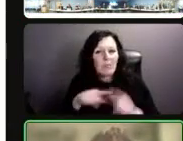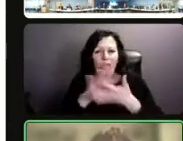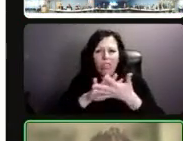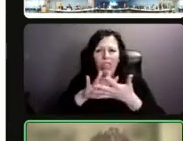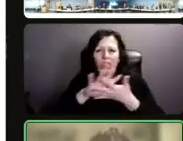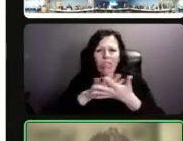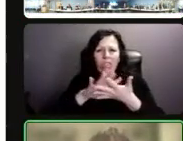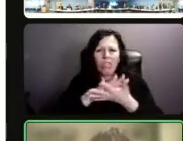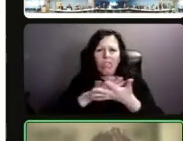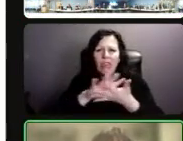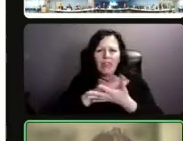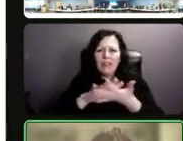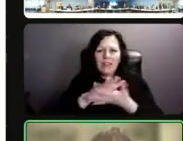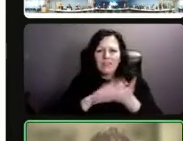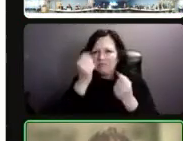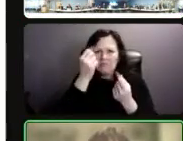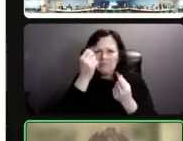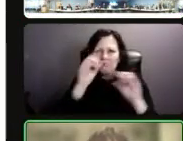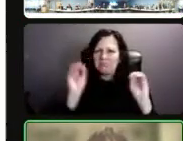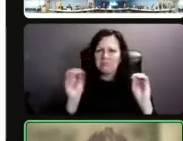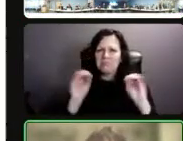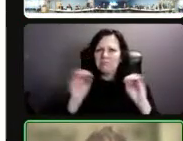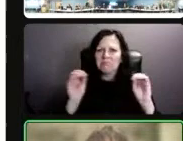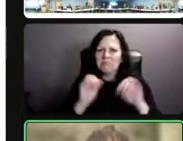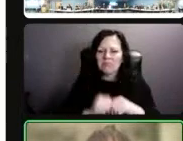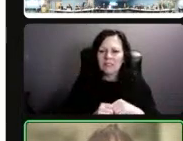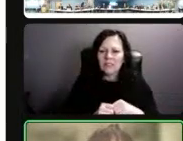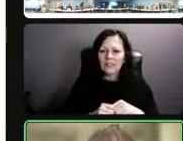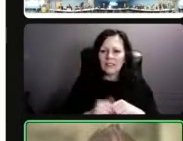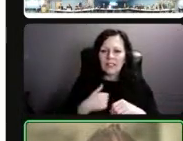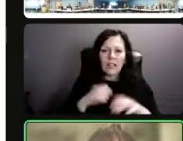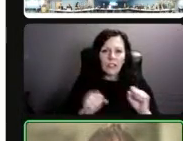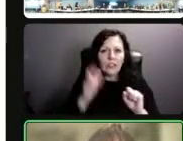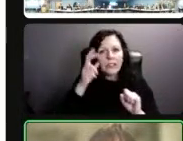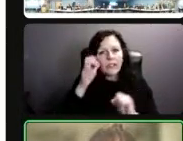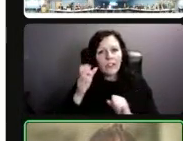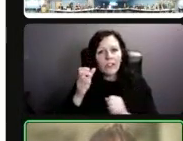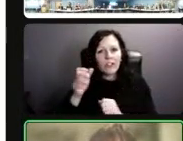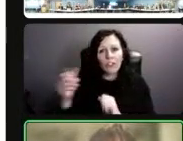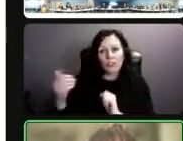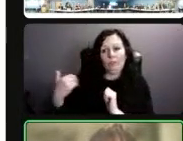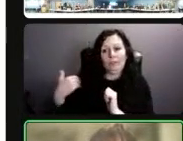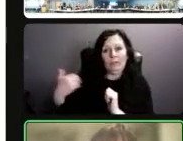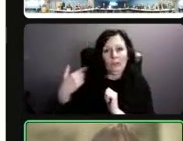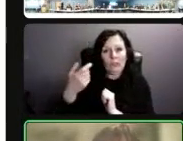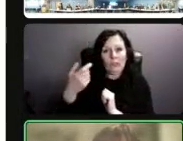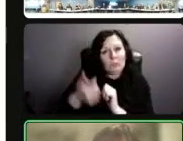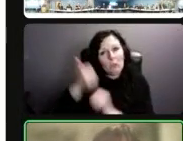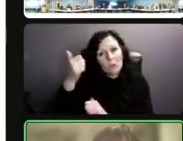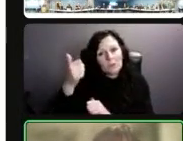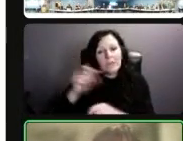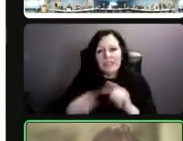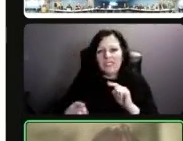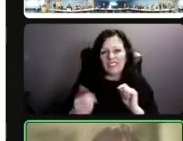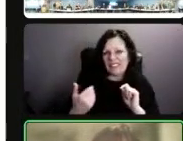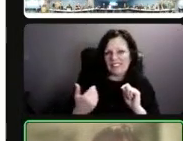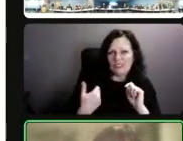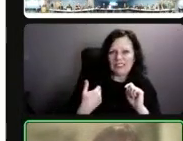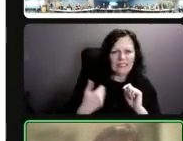I CAN'T UNDERSTAND HIM.